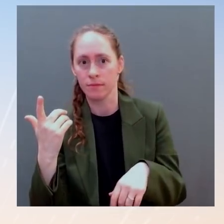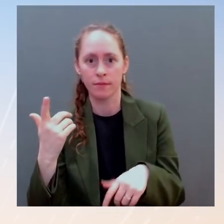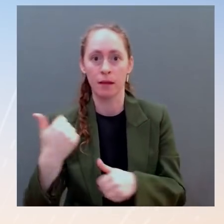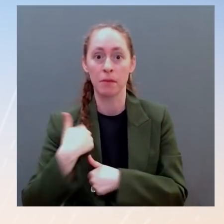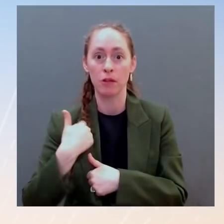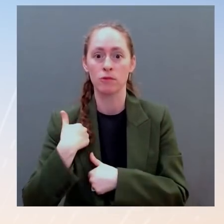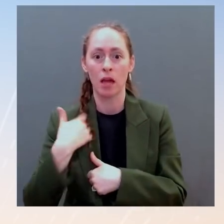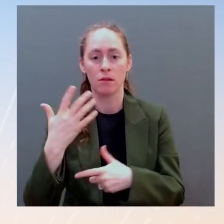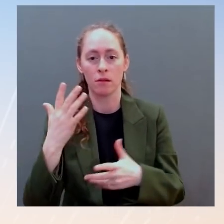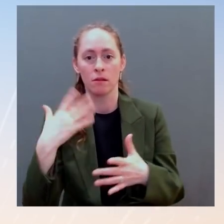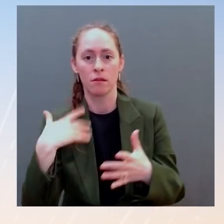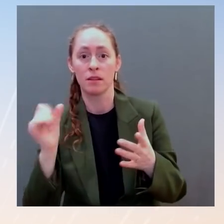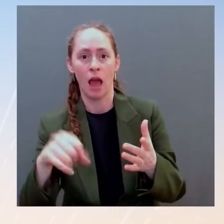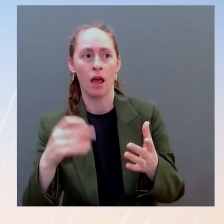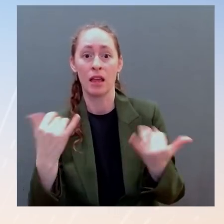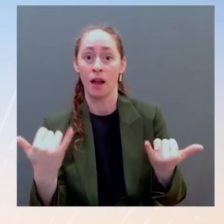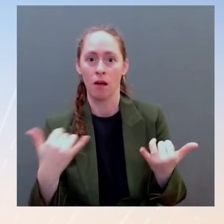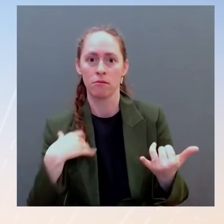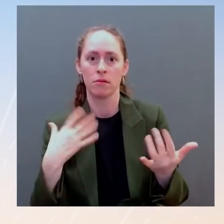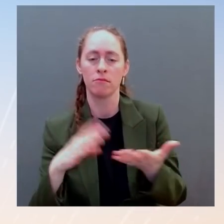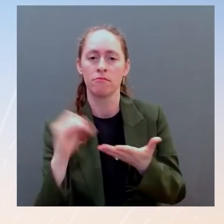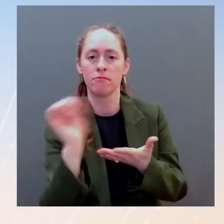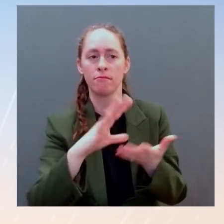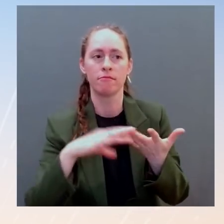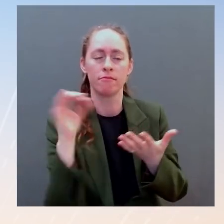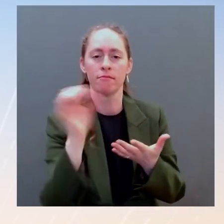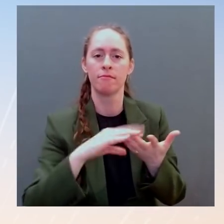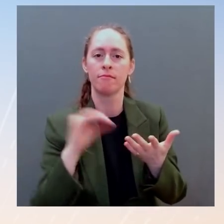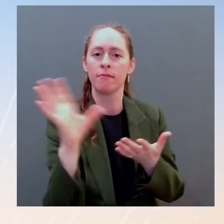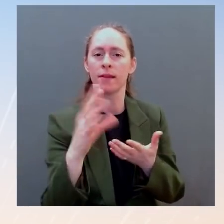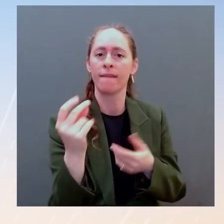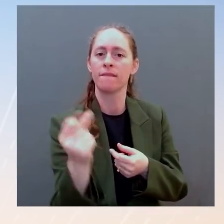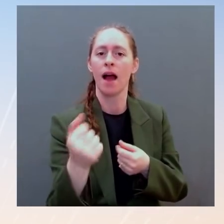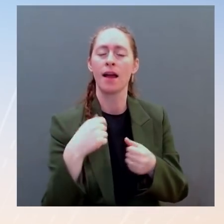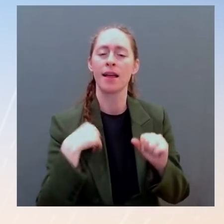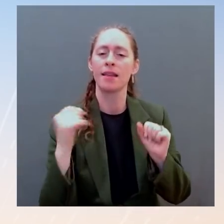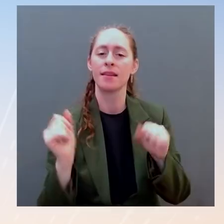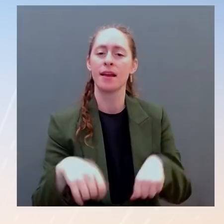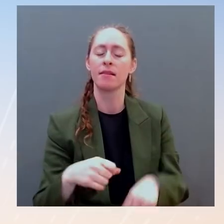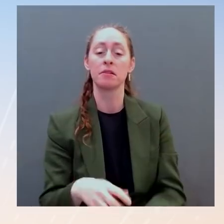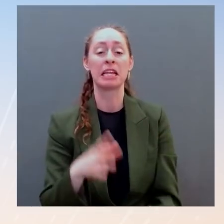we anticipated being almost at a near end of that drawdown authority.